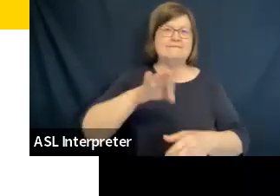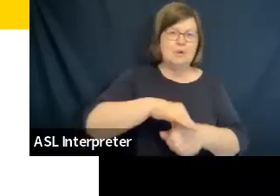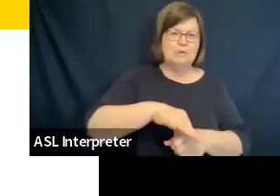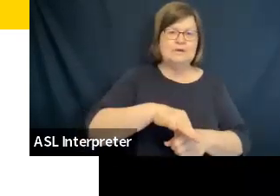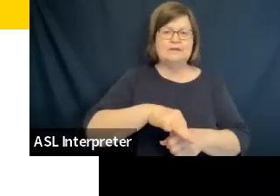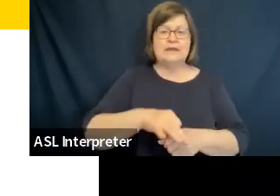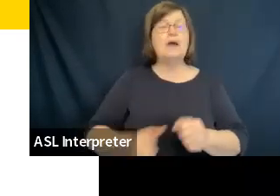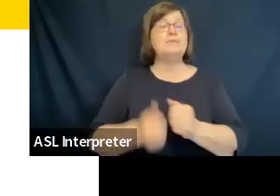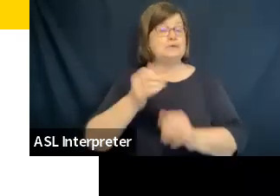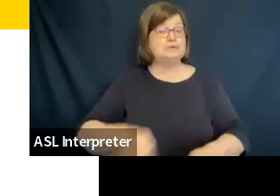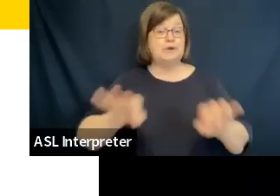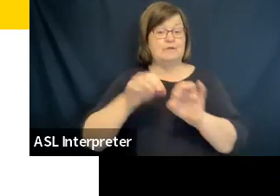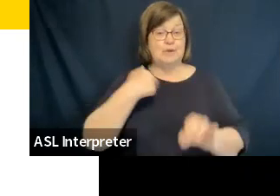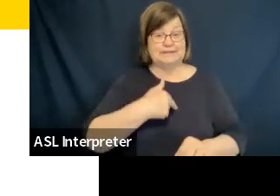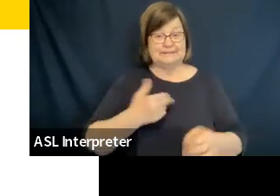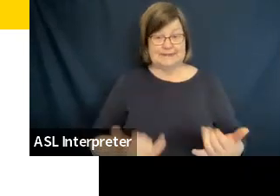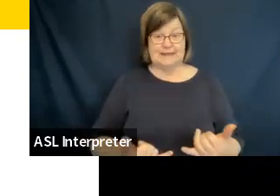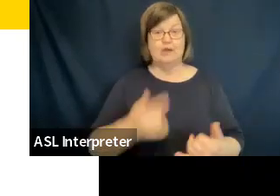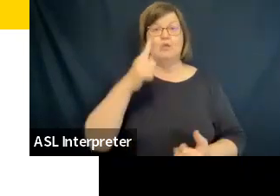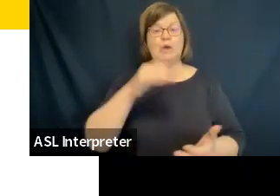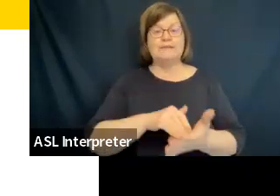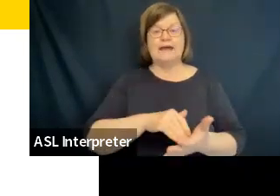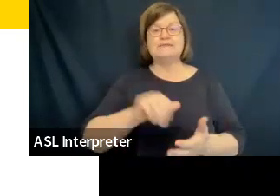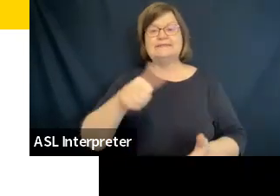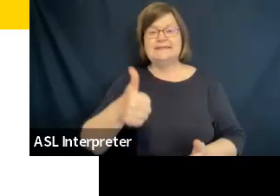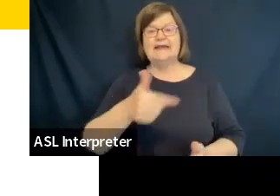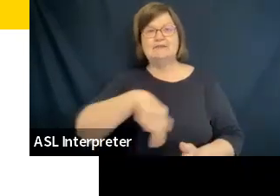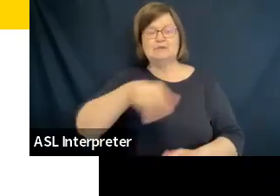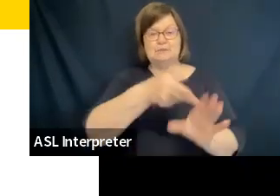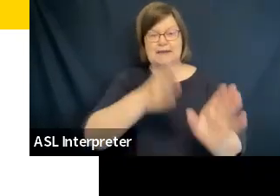and most pertinent for us today, 1,010 of the participants answered questions